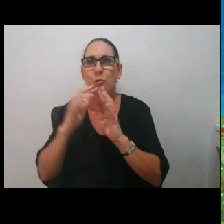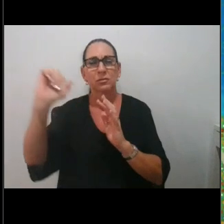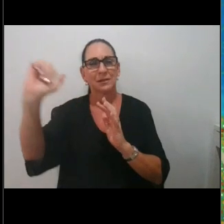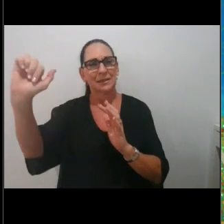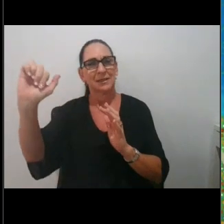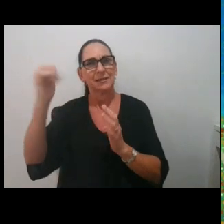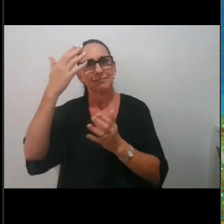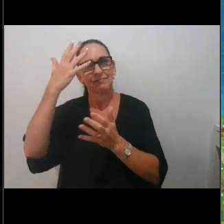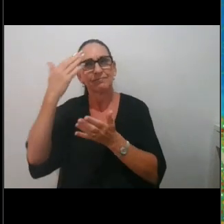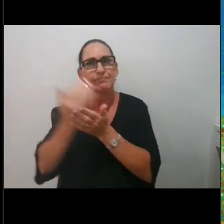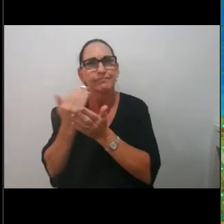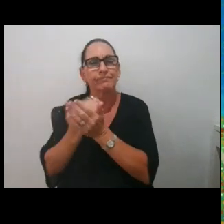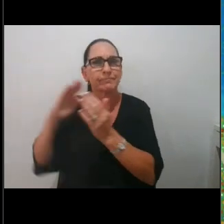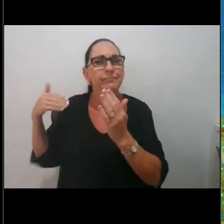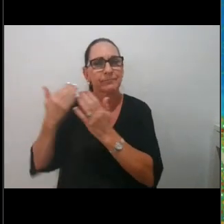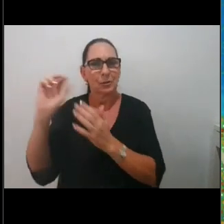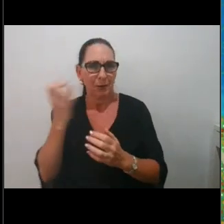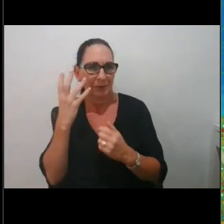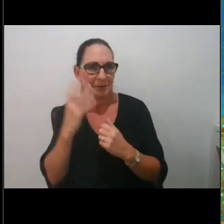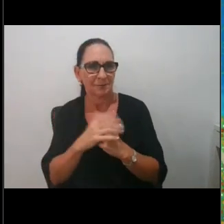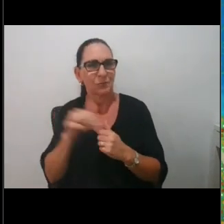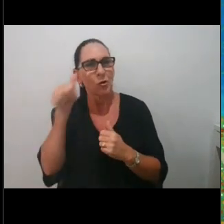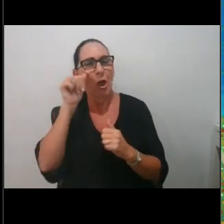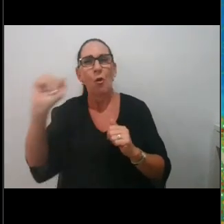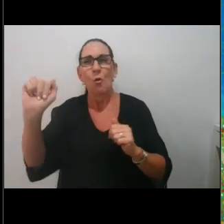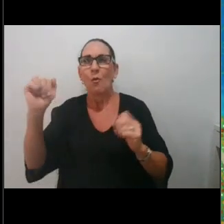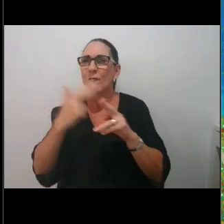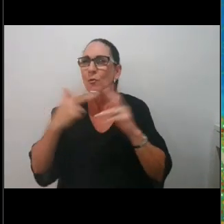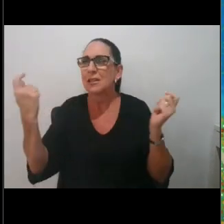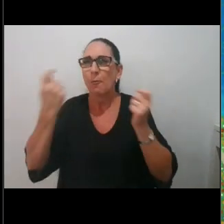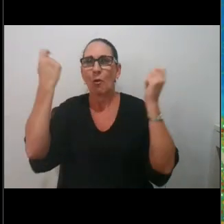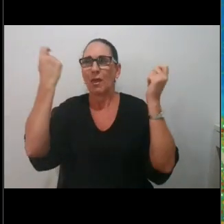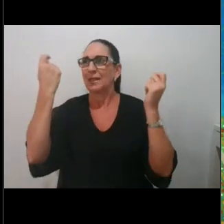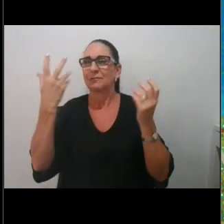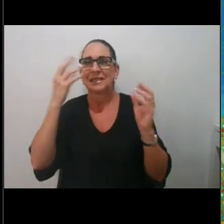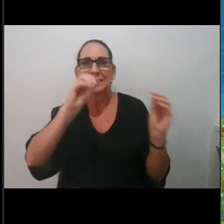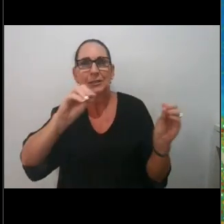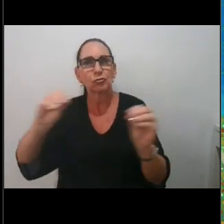have always been places of ceremony teaching research and learning and we acknowledge the